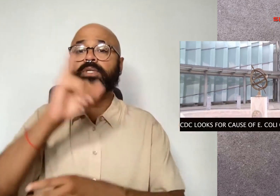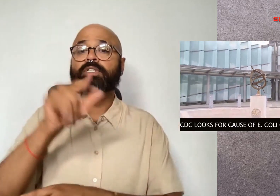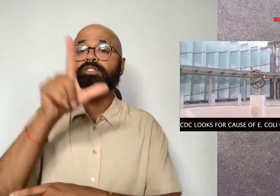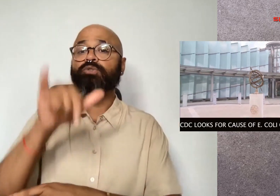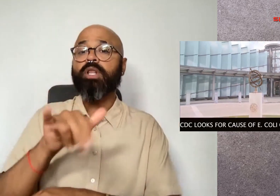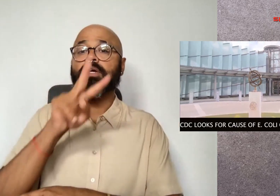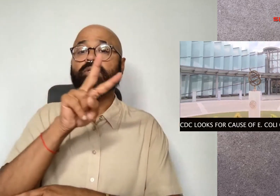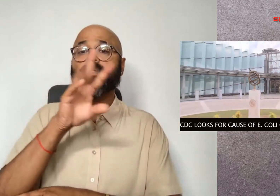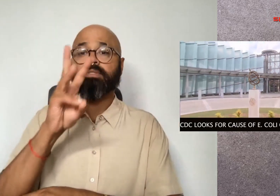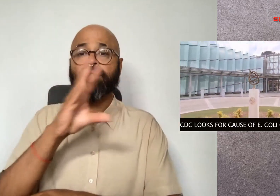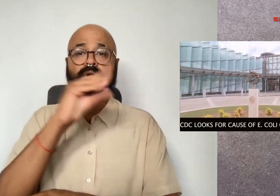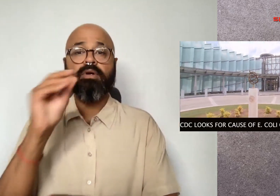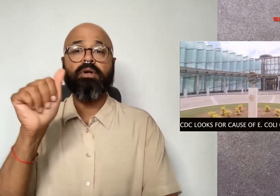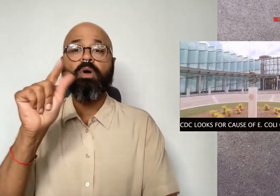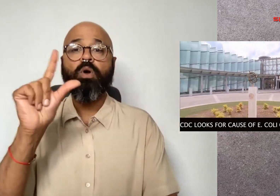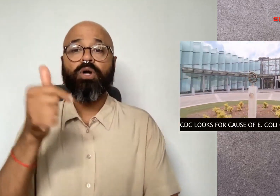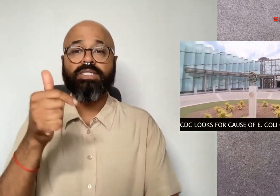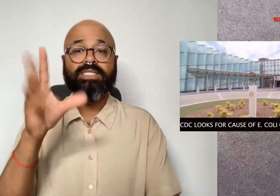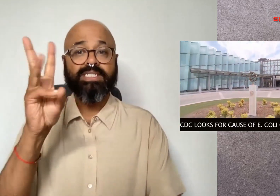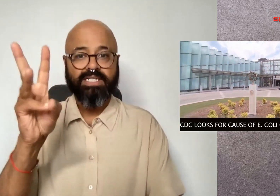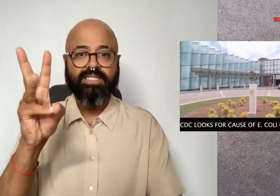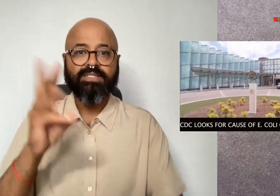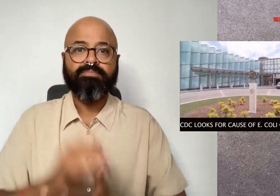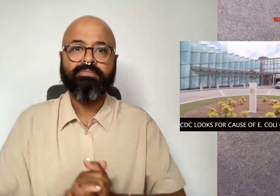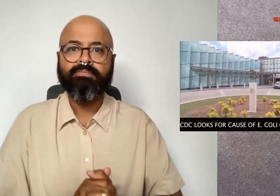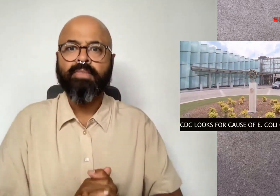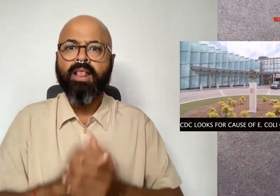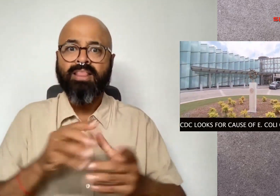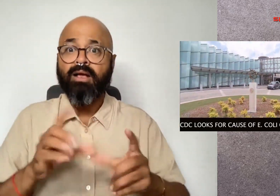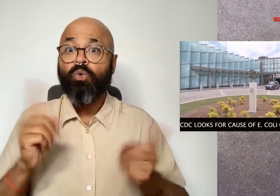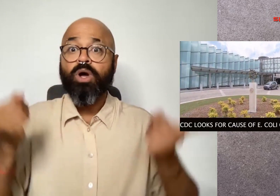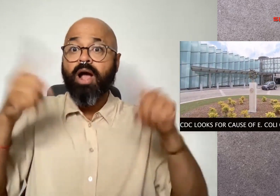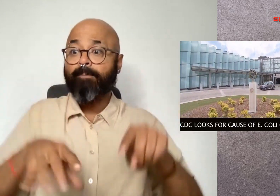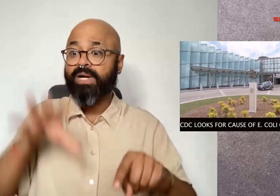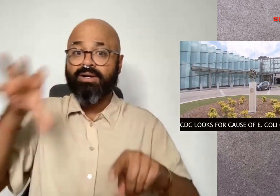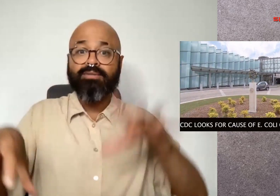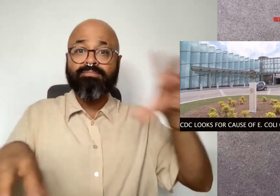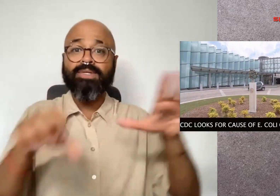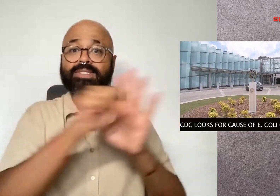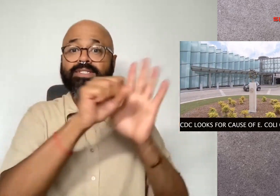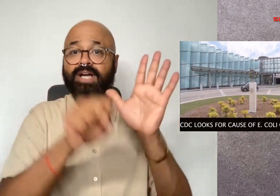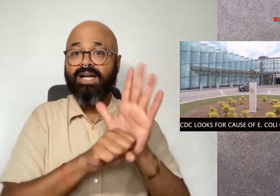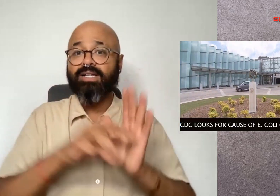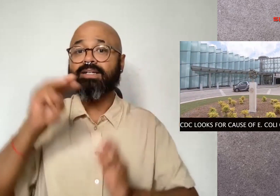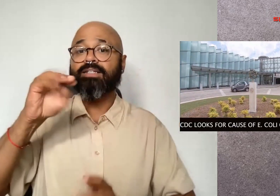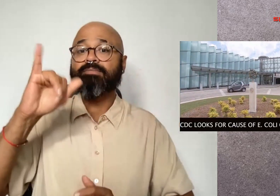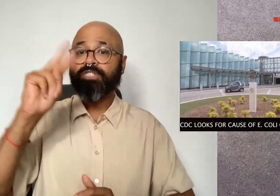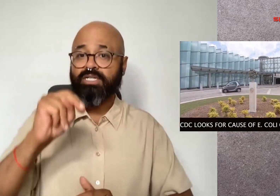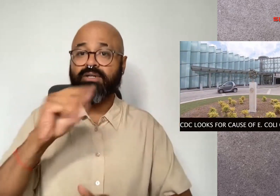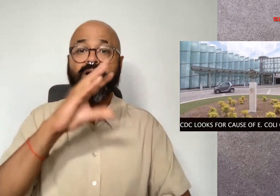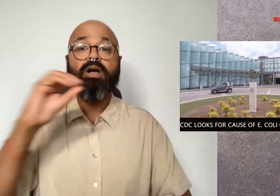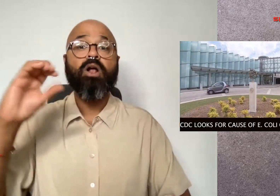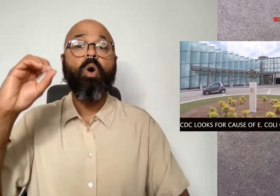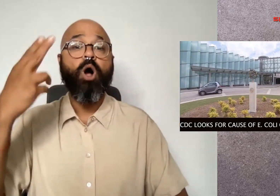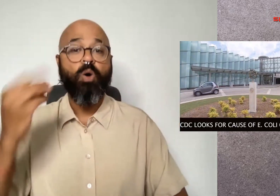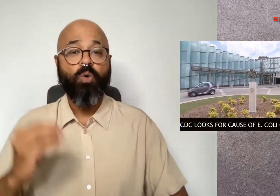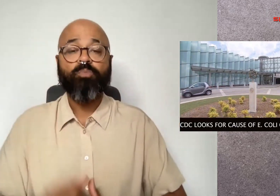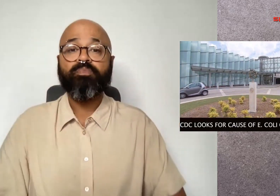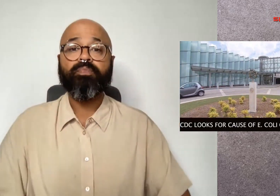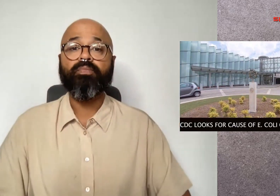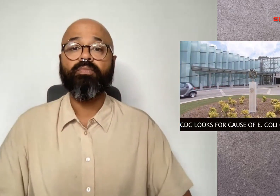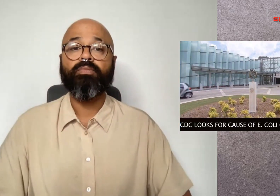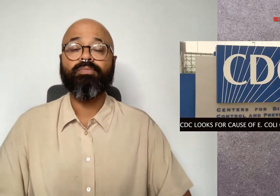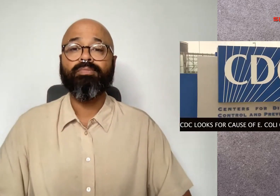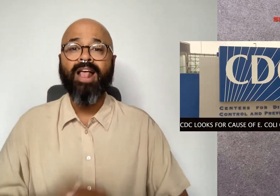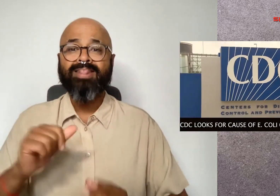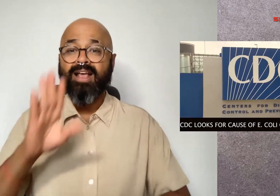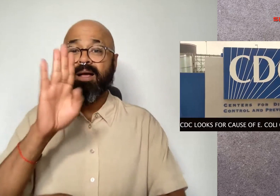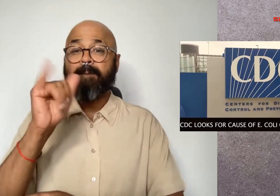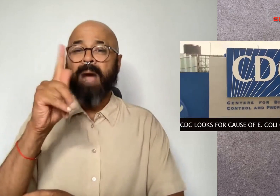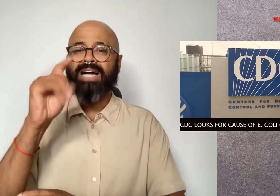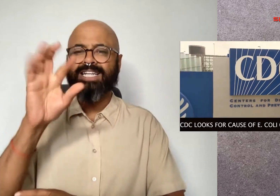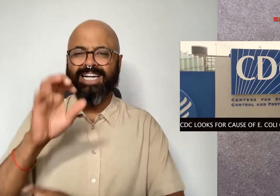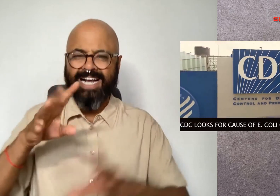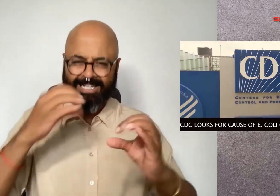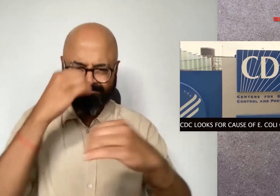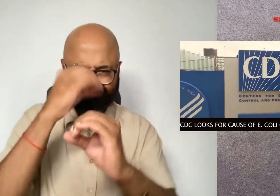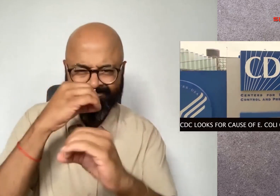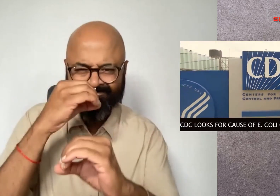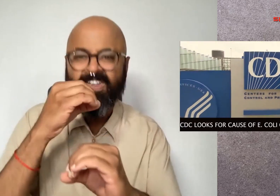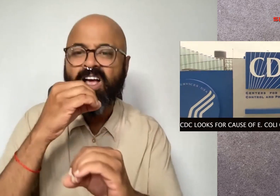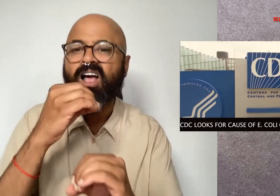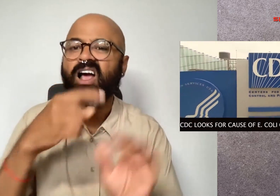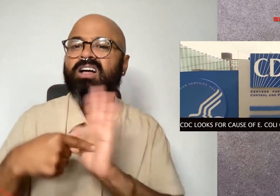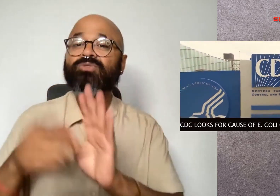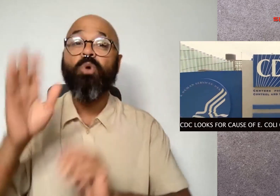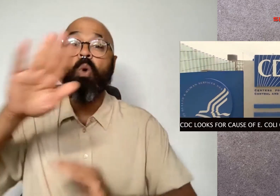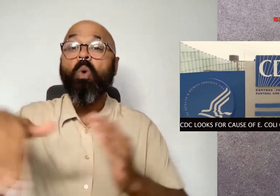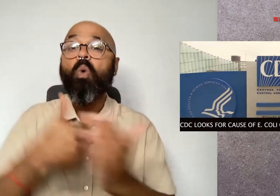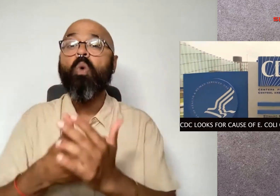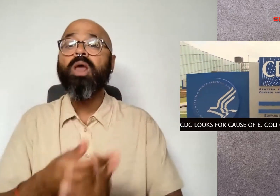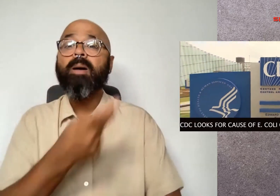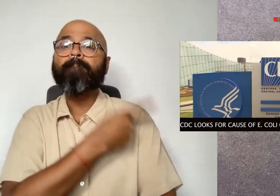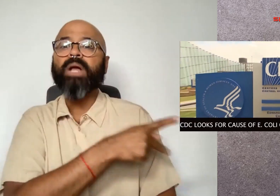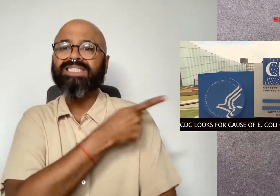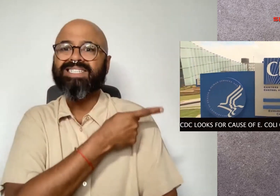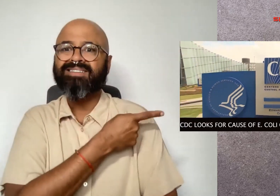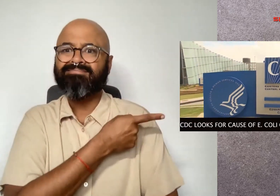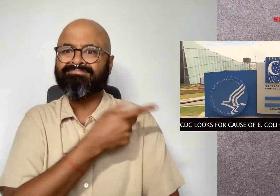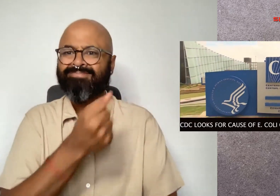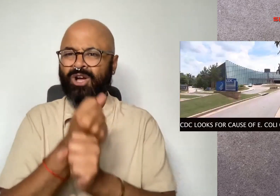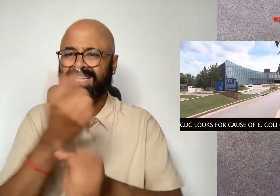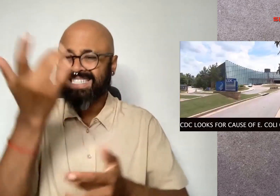began between July 26 and August 6 and have been limited to Michigan and Ohio